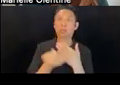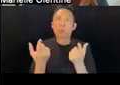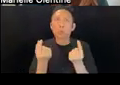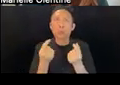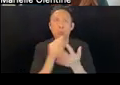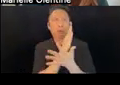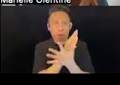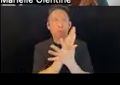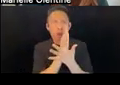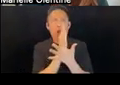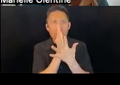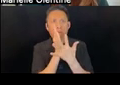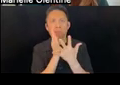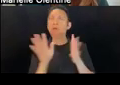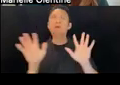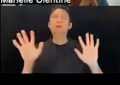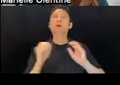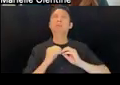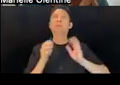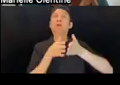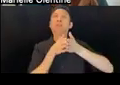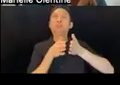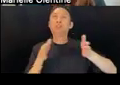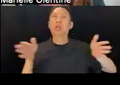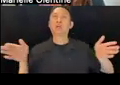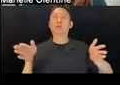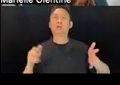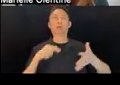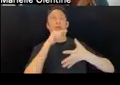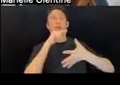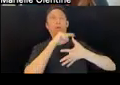this is the fourth one, that Anisa and I have done